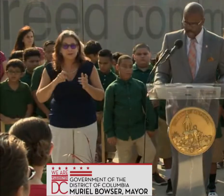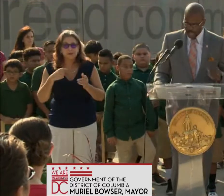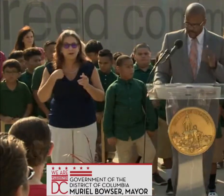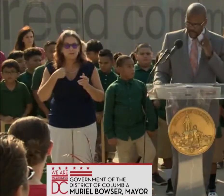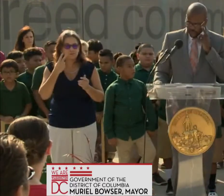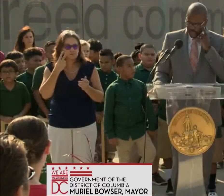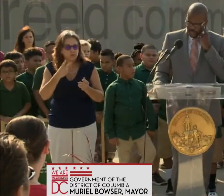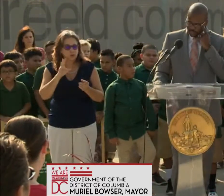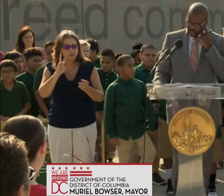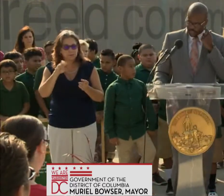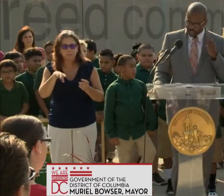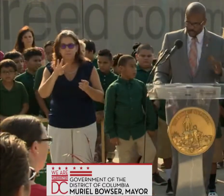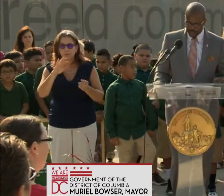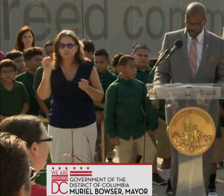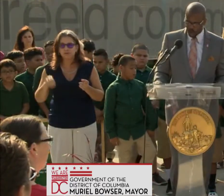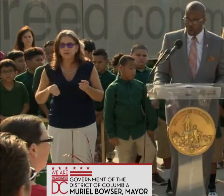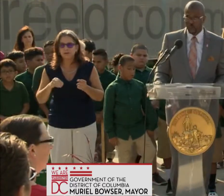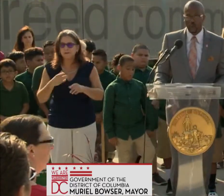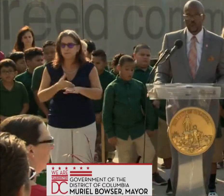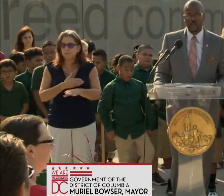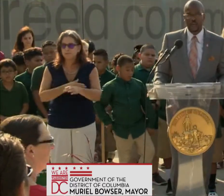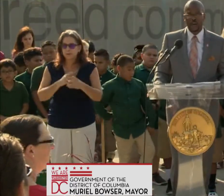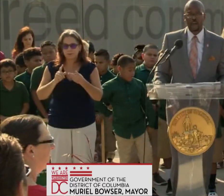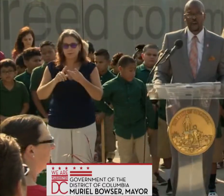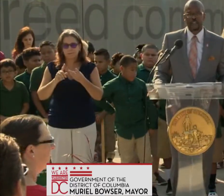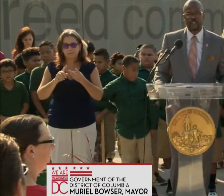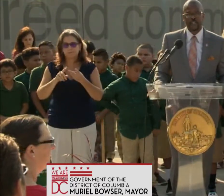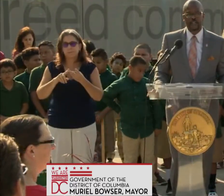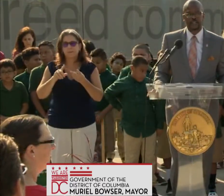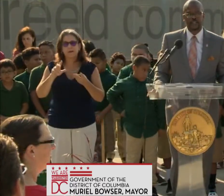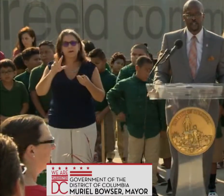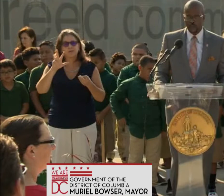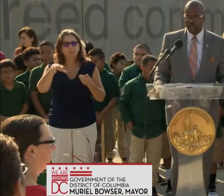math that comes as a testament to the hard work of our educators throughout